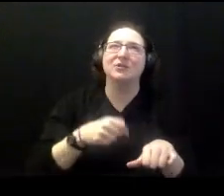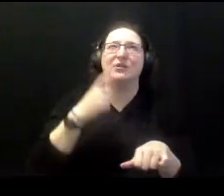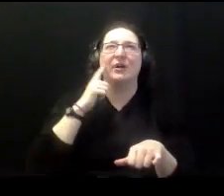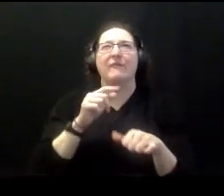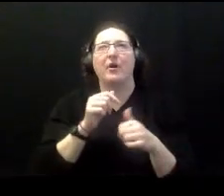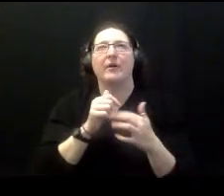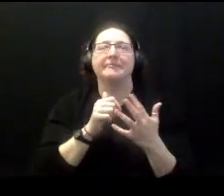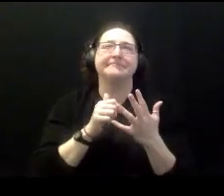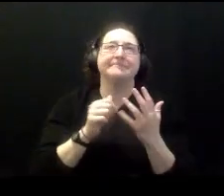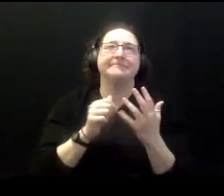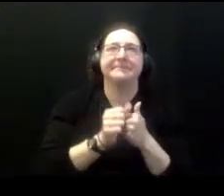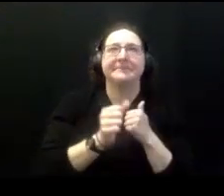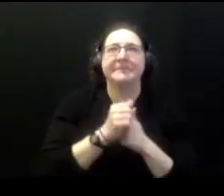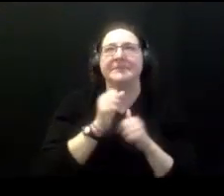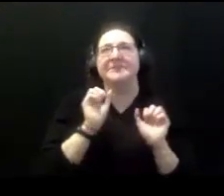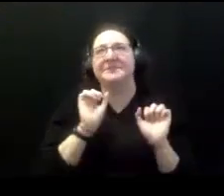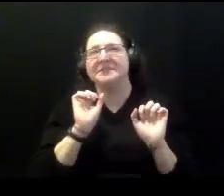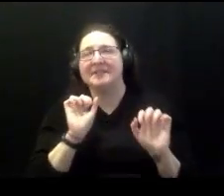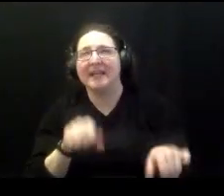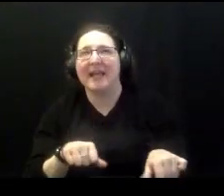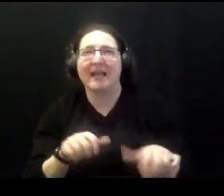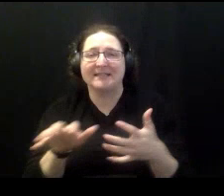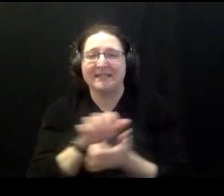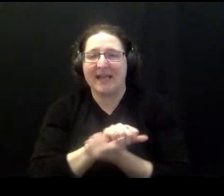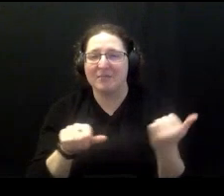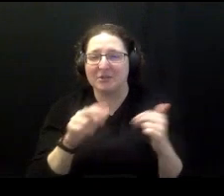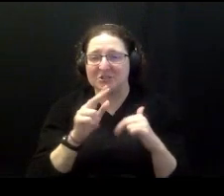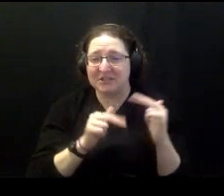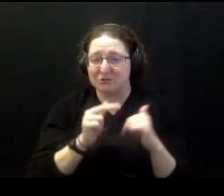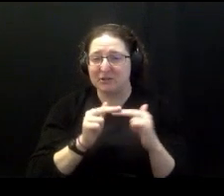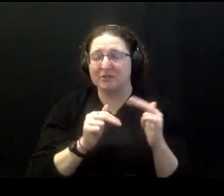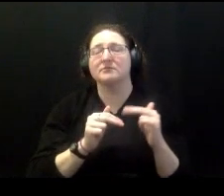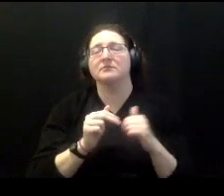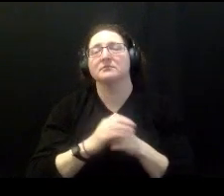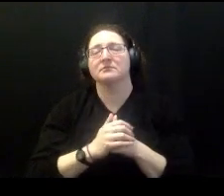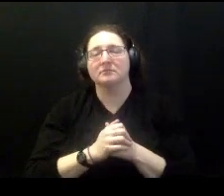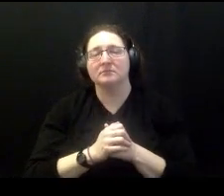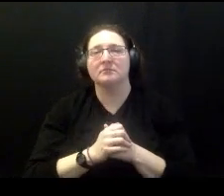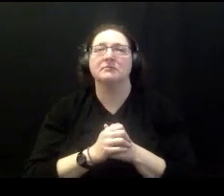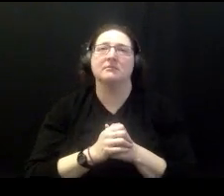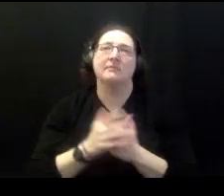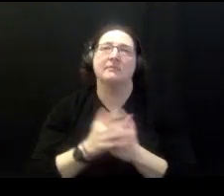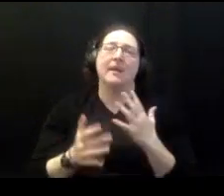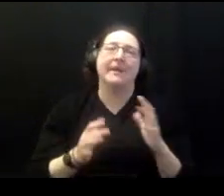to result in damage to infrastructure within the sector perhaps rendering facilities